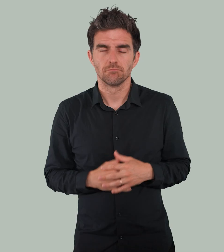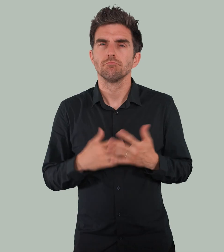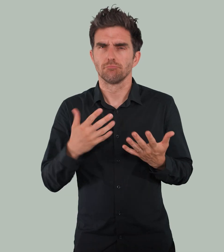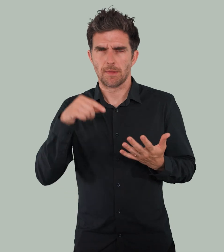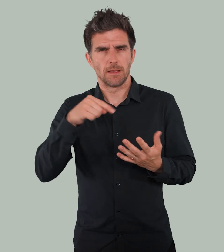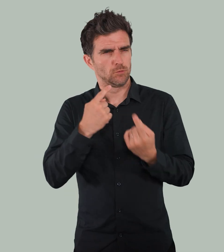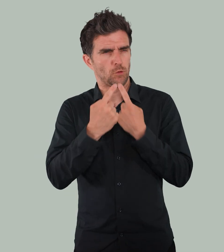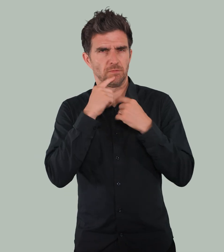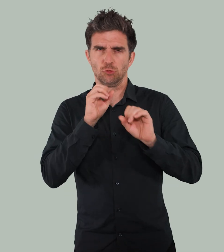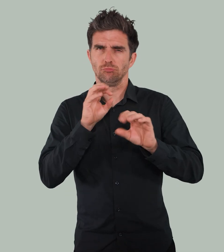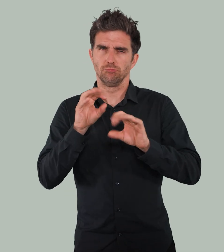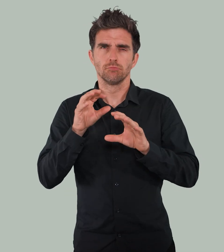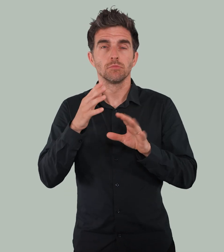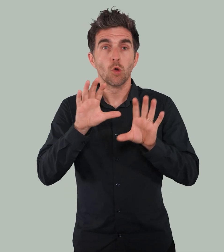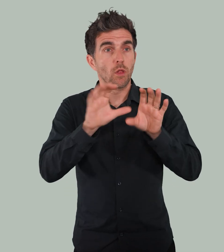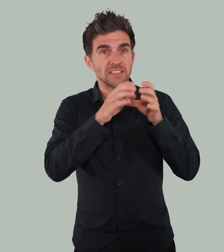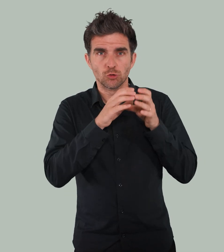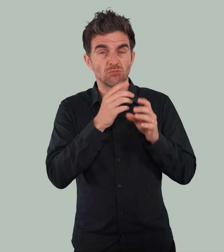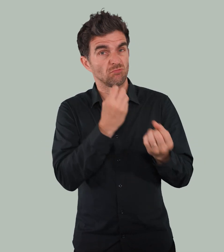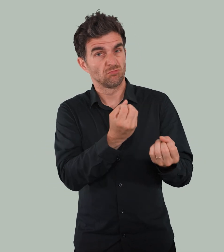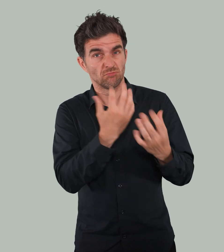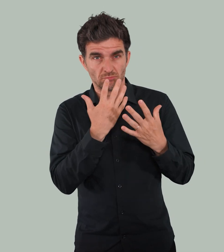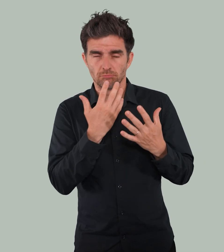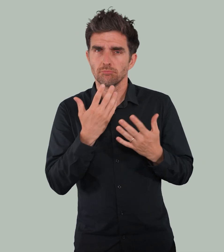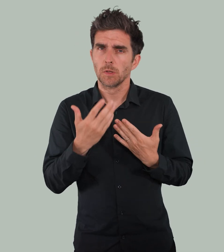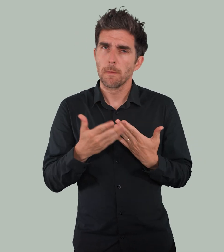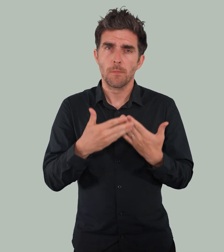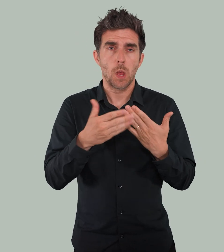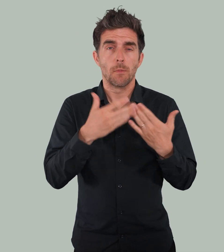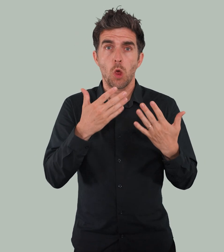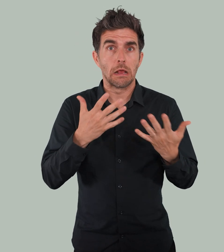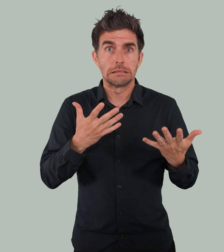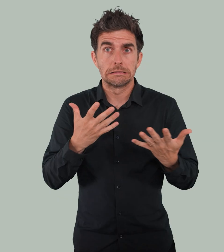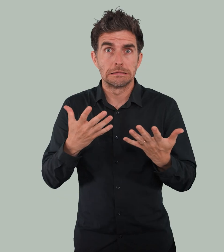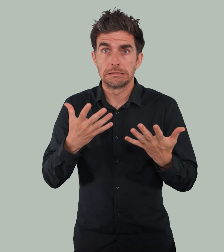Within this context, organisational responses describe increased